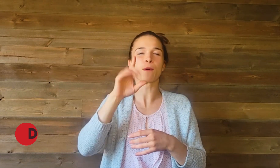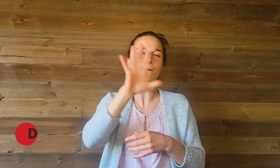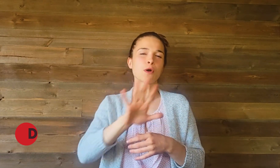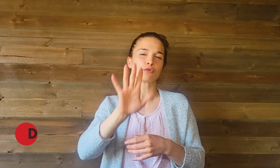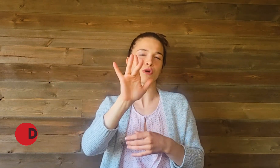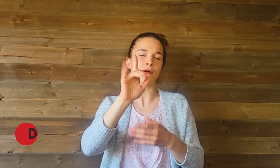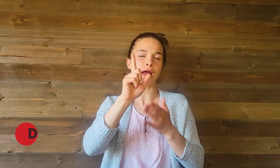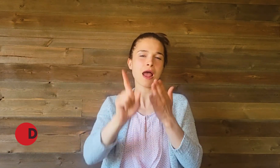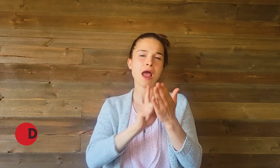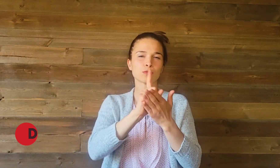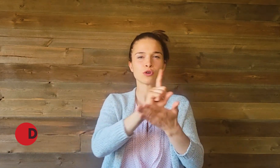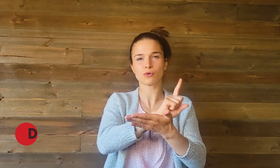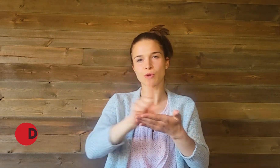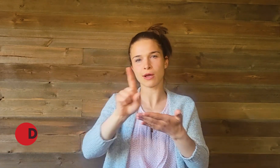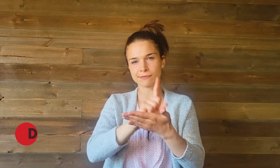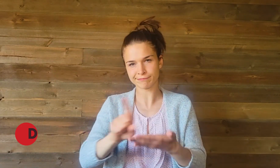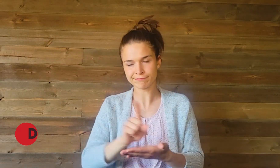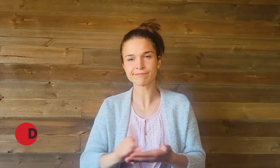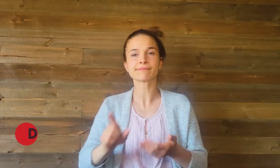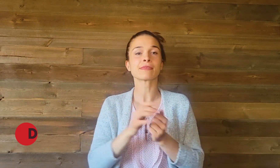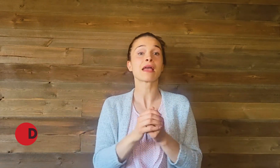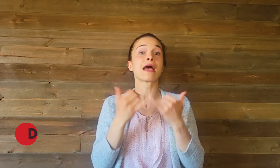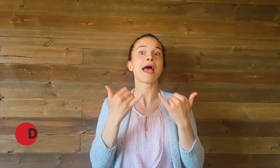for approximately 25 hours of live streams each week.